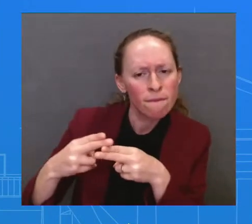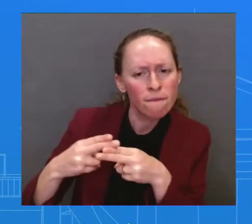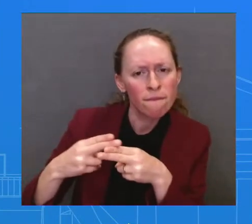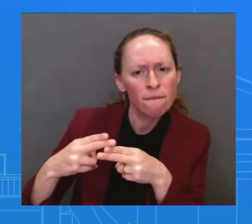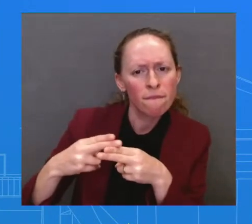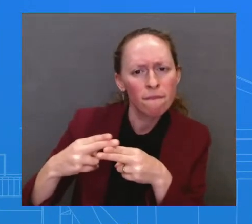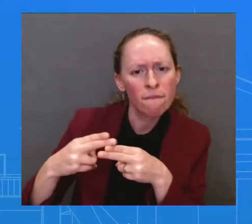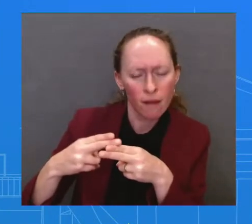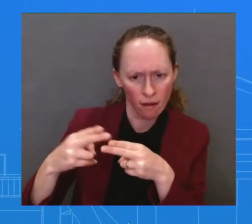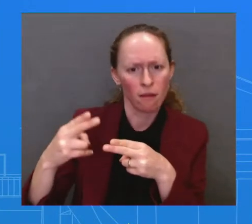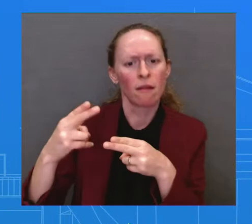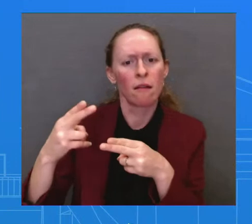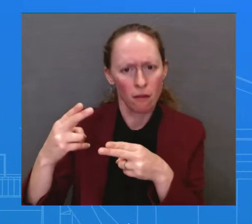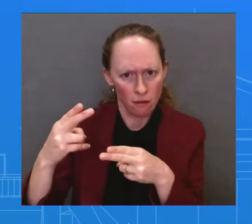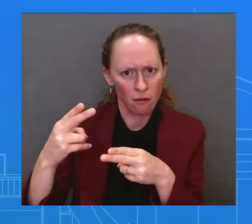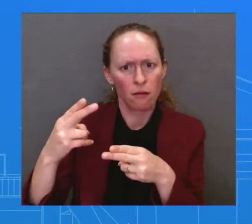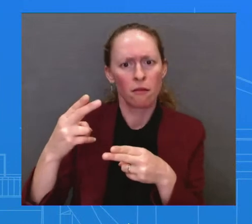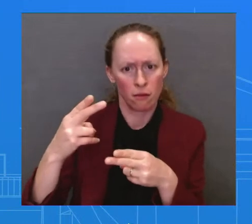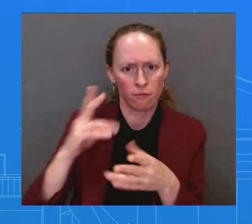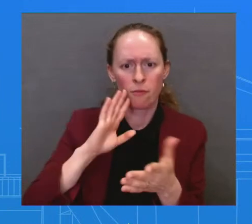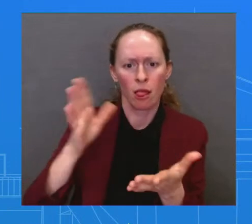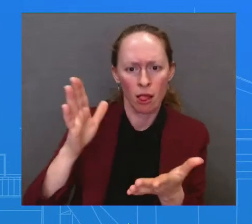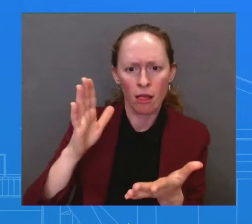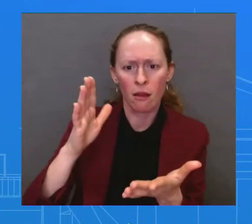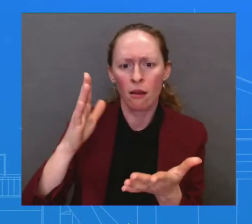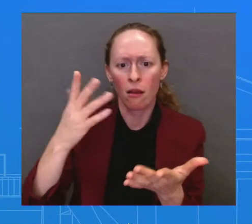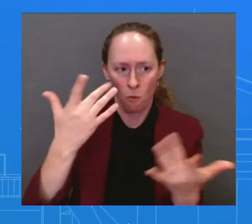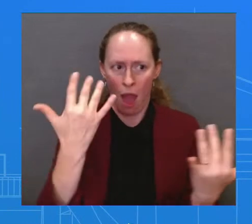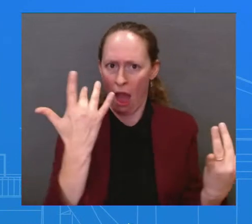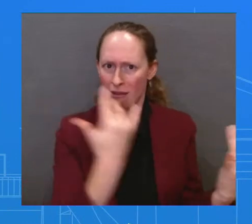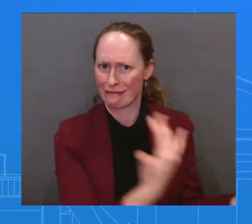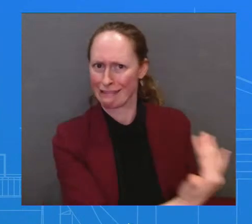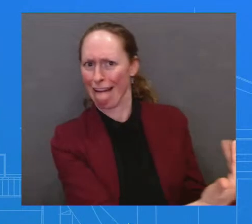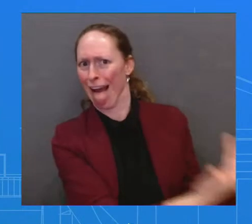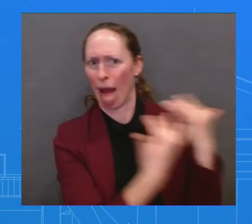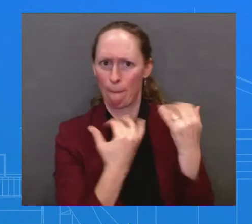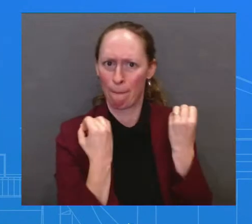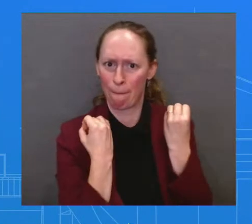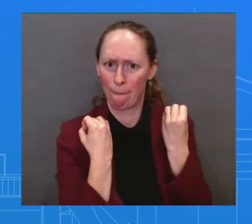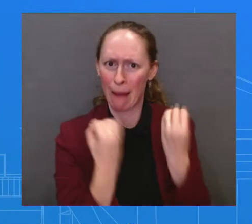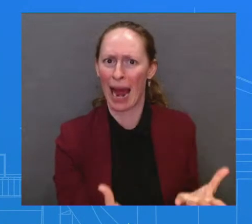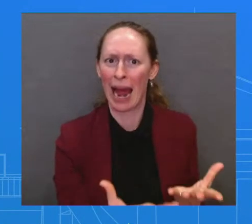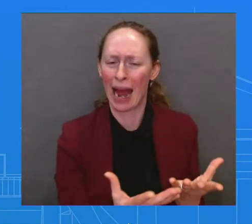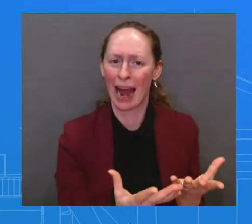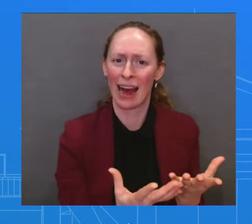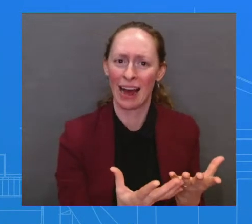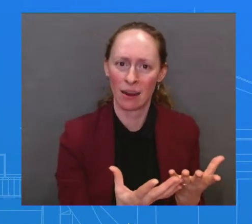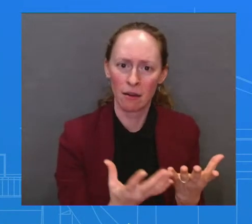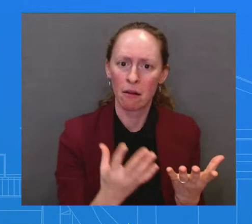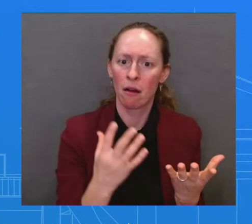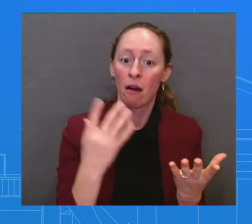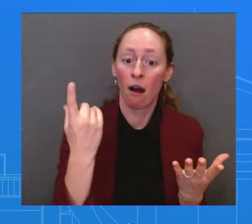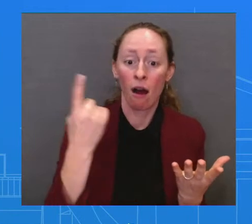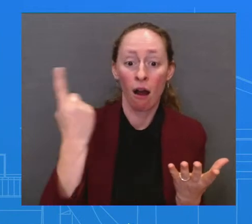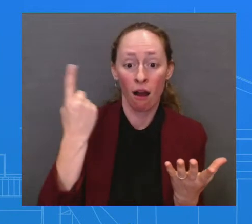that the timing of this Venezuelan TPS announcement might exacerbate what's happening in Eagle Pass right now?